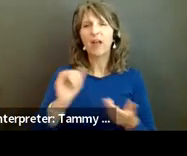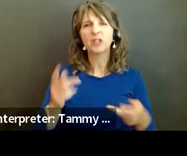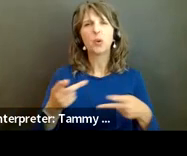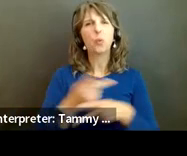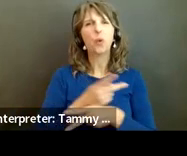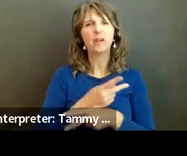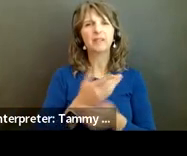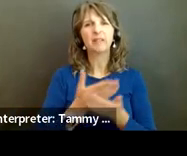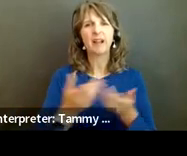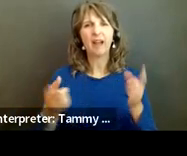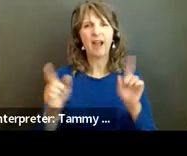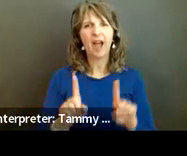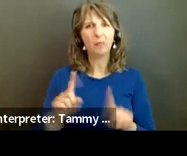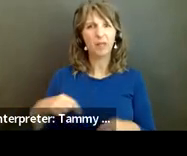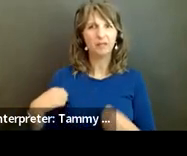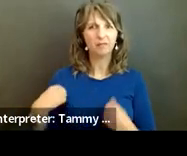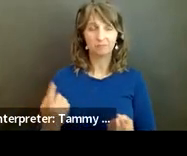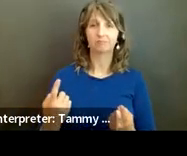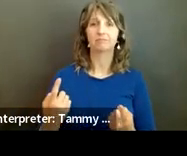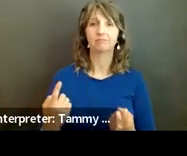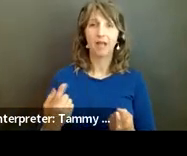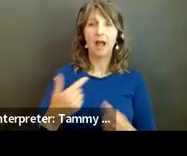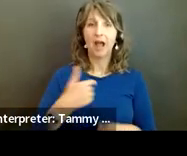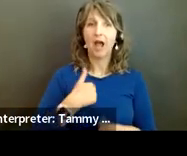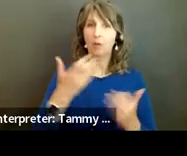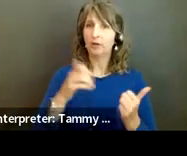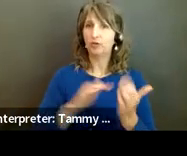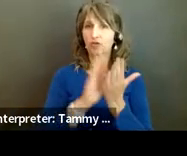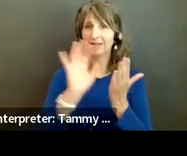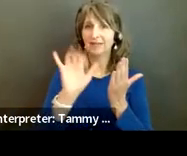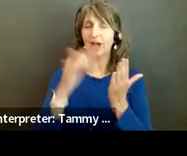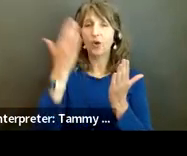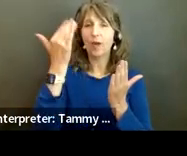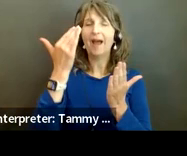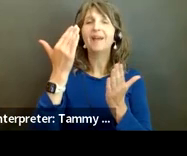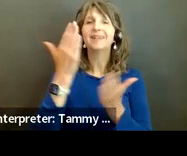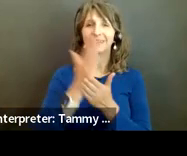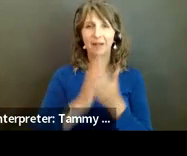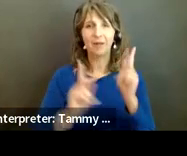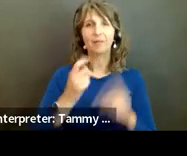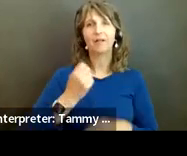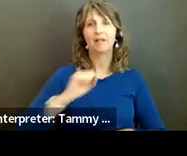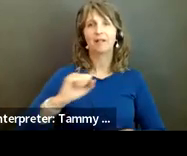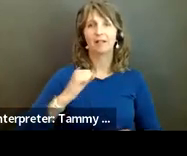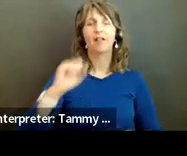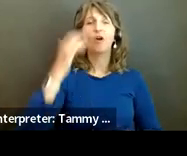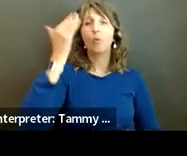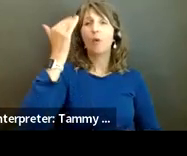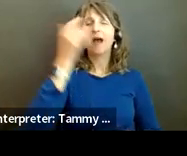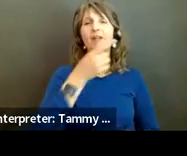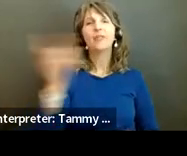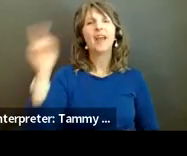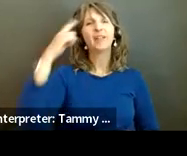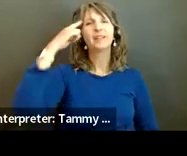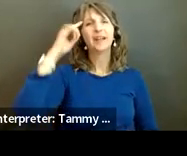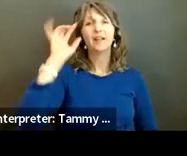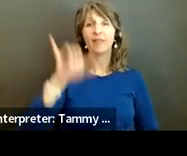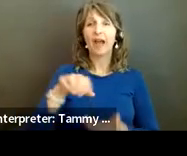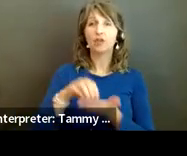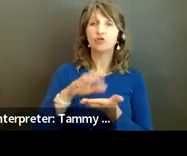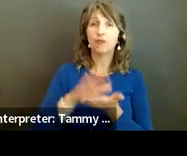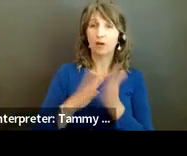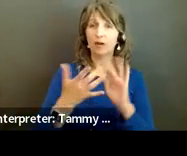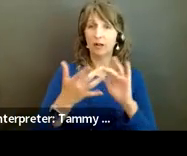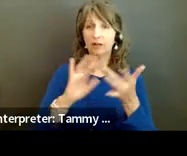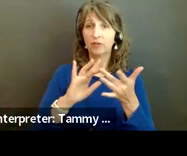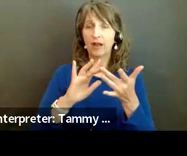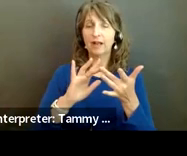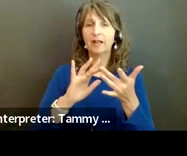And I wanna address that because that is a lot of the push back is that there's a perception of the medical record being electronic, taking away from the patient interaction.